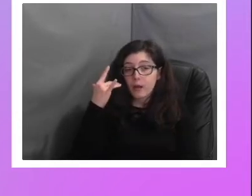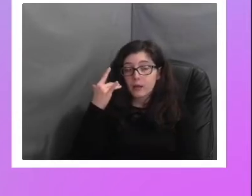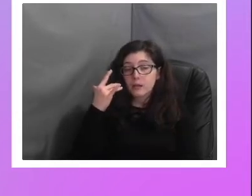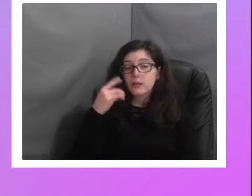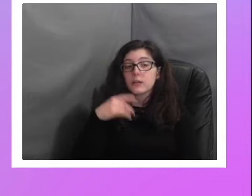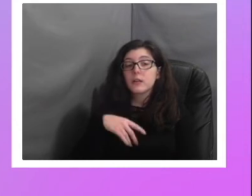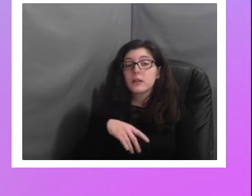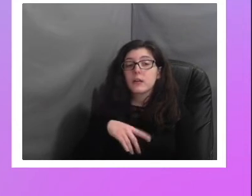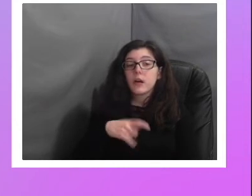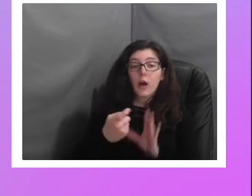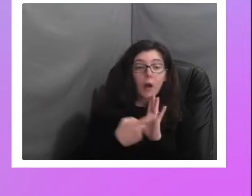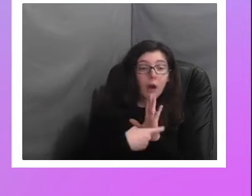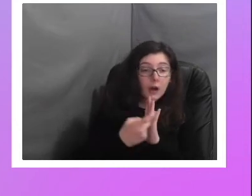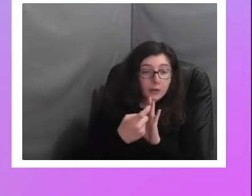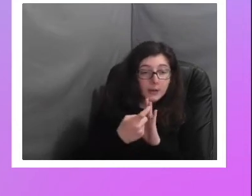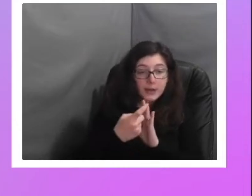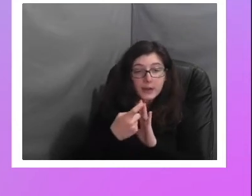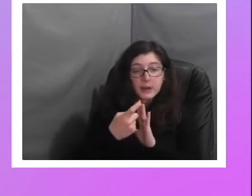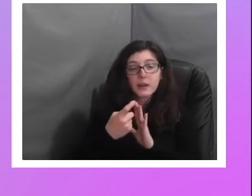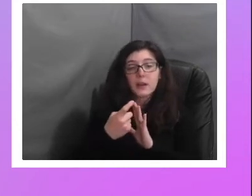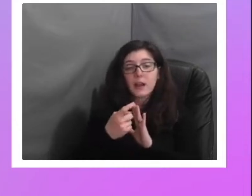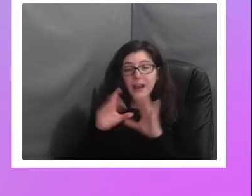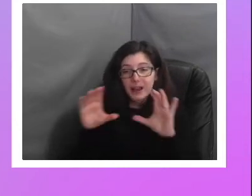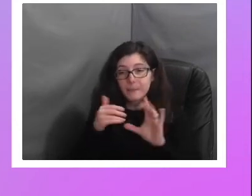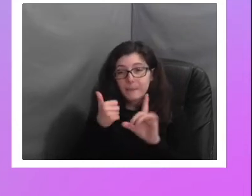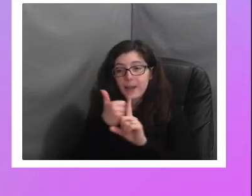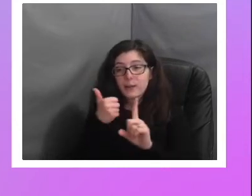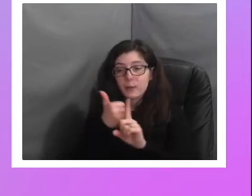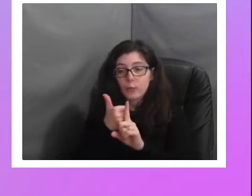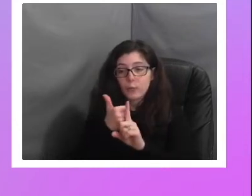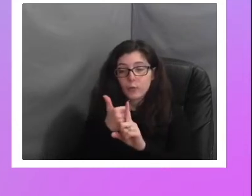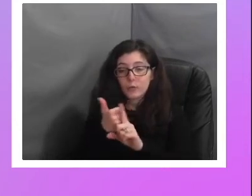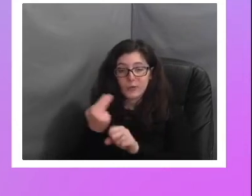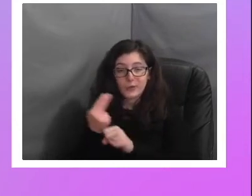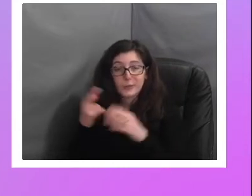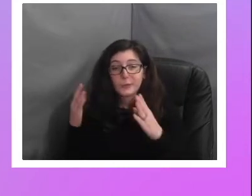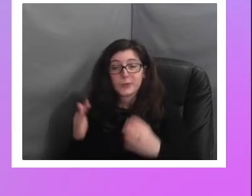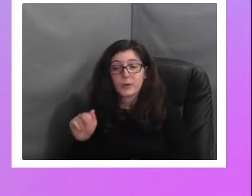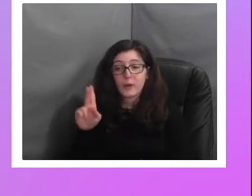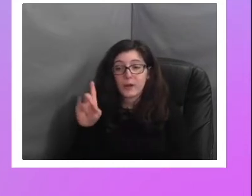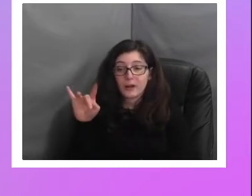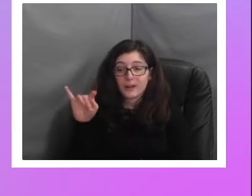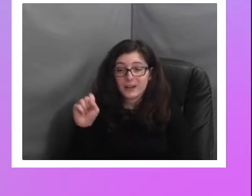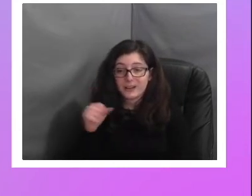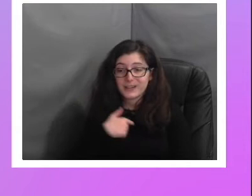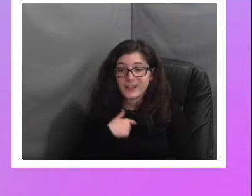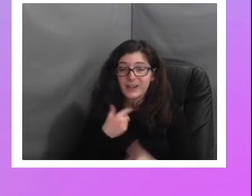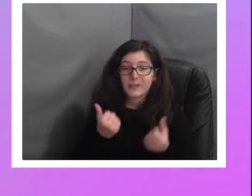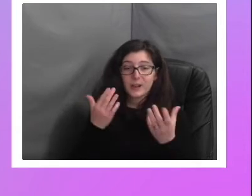and manual or user audits. You can do them internally,